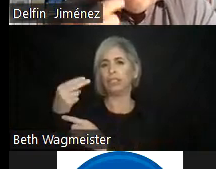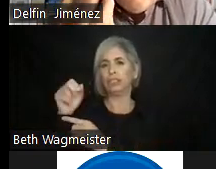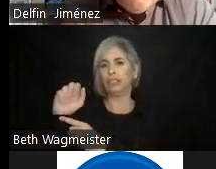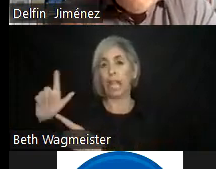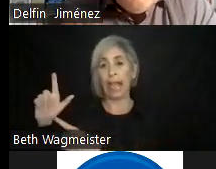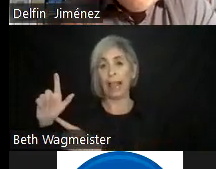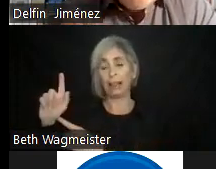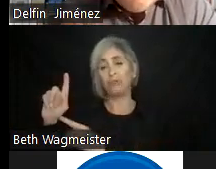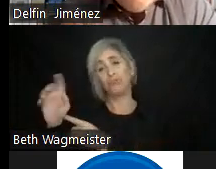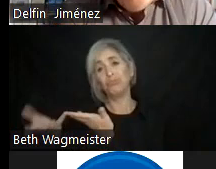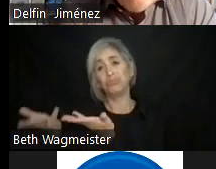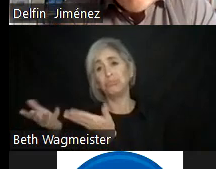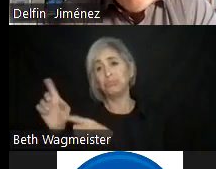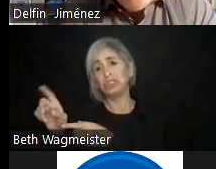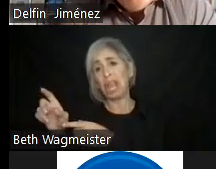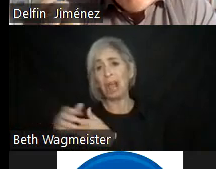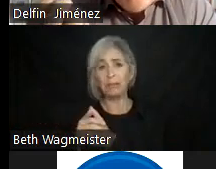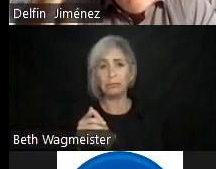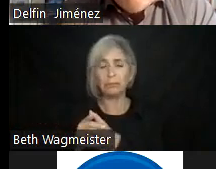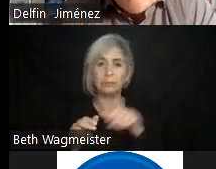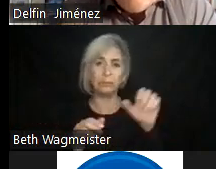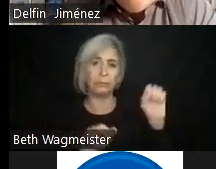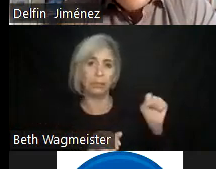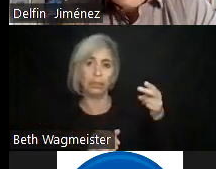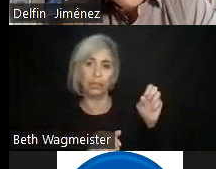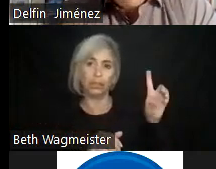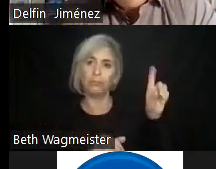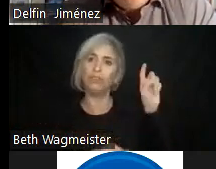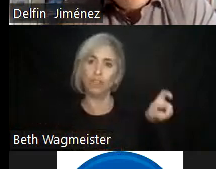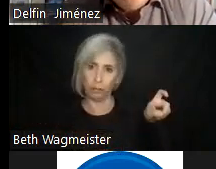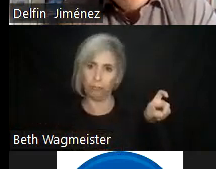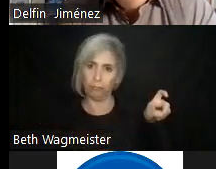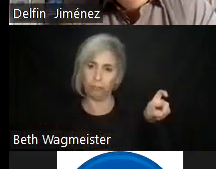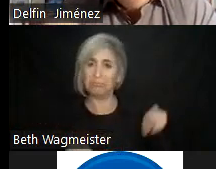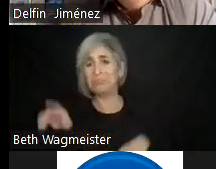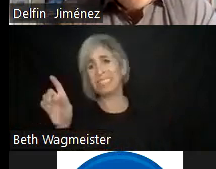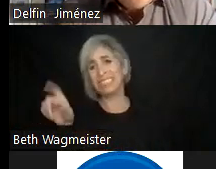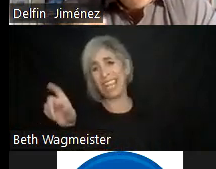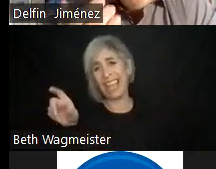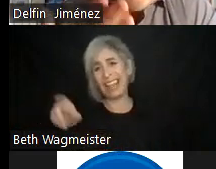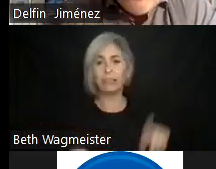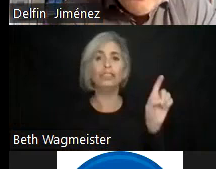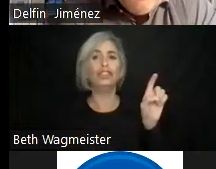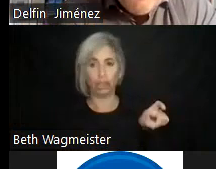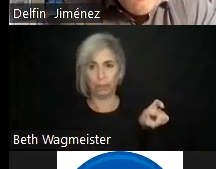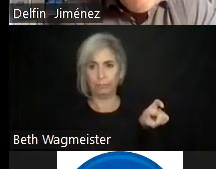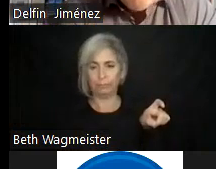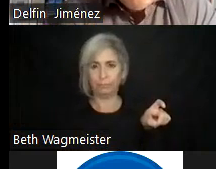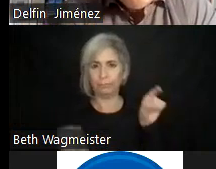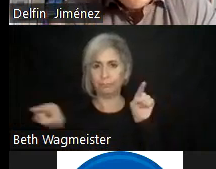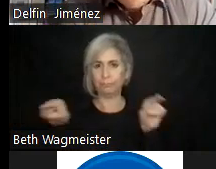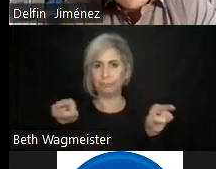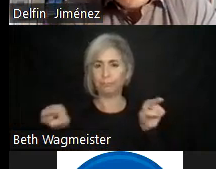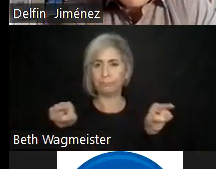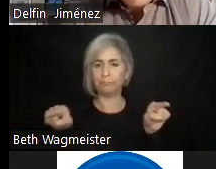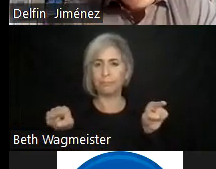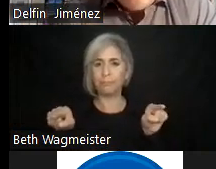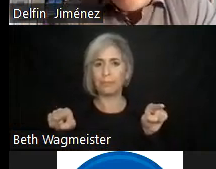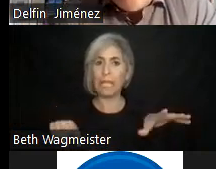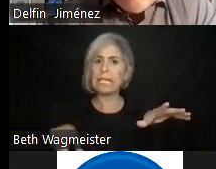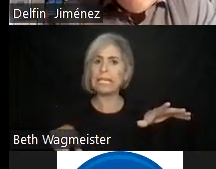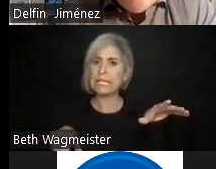Is shall, then it is a basic consideration. You read should, it is just a recommendation.